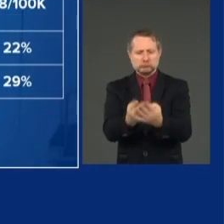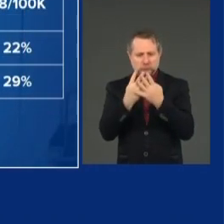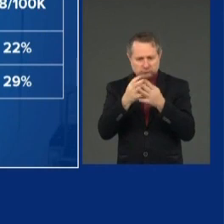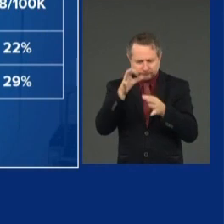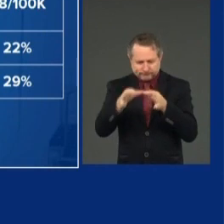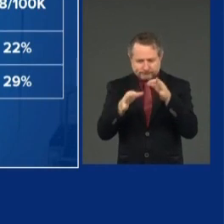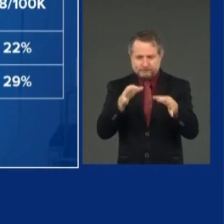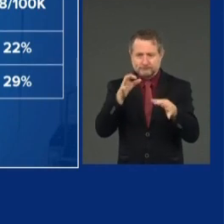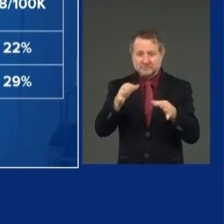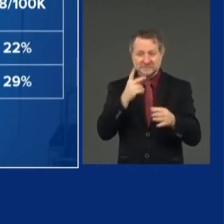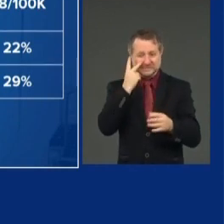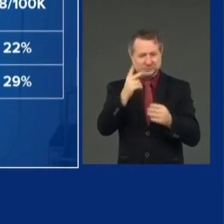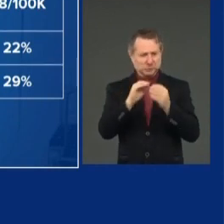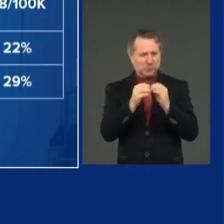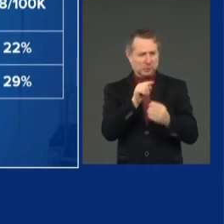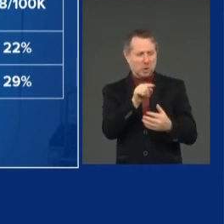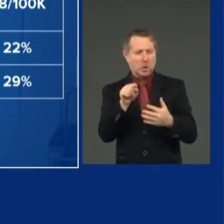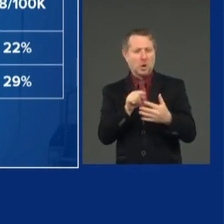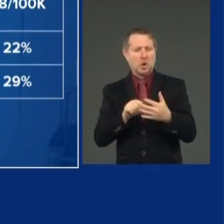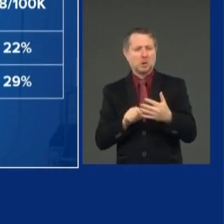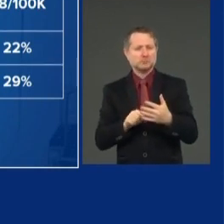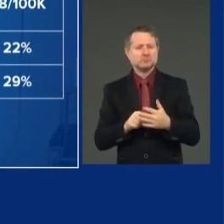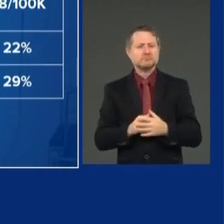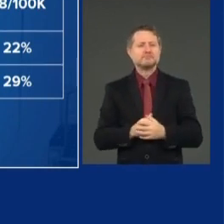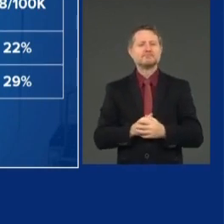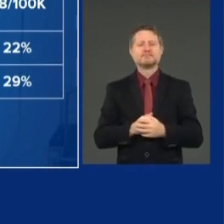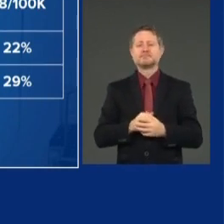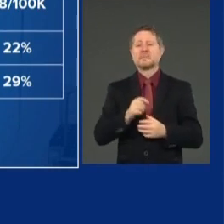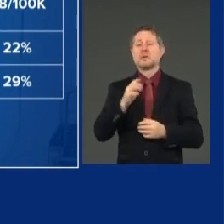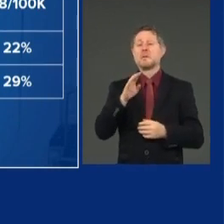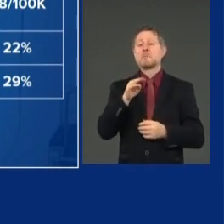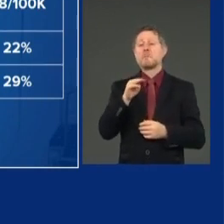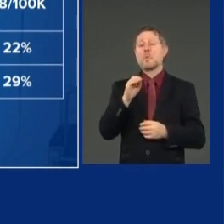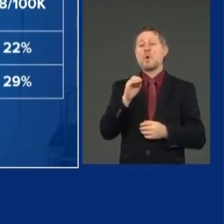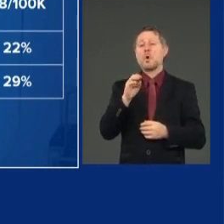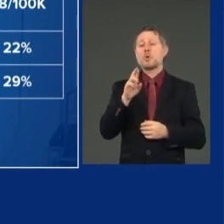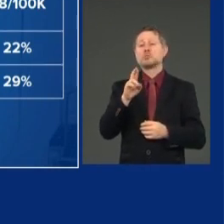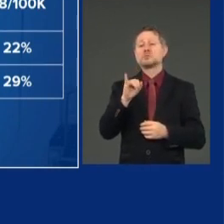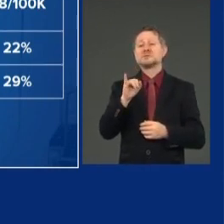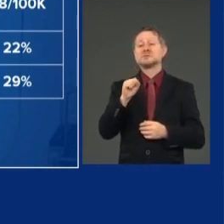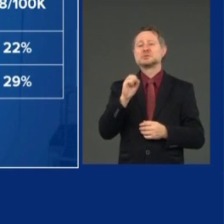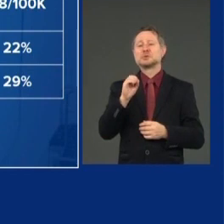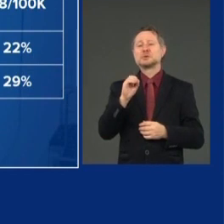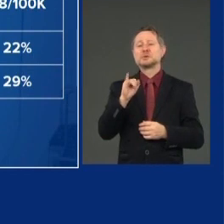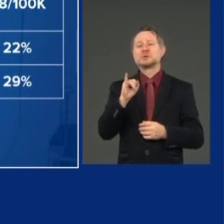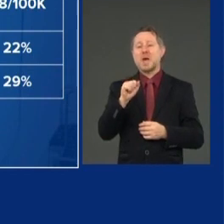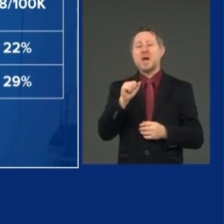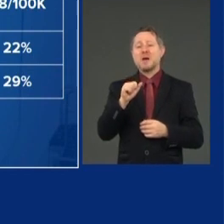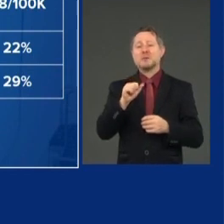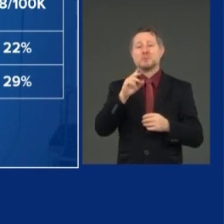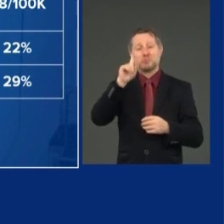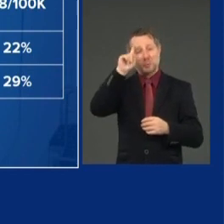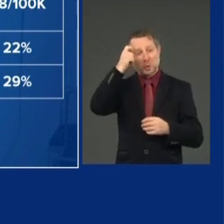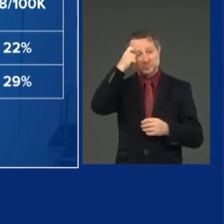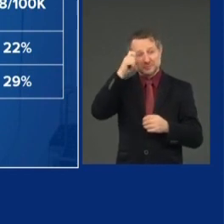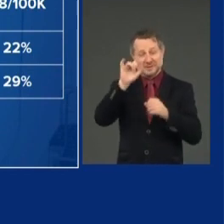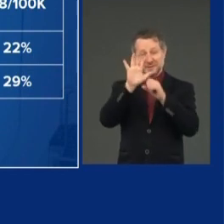AND YOU CAN LITERALLY DO THAT ON